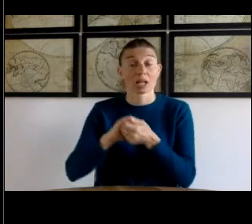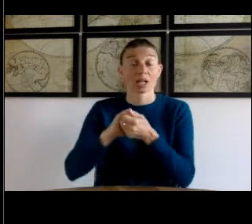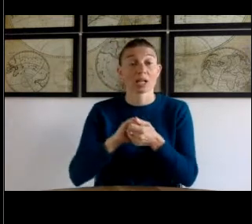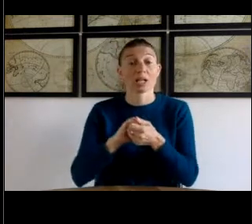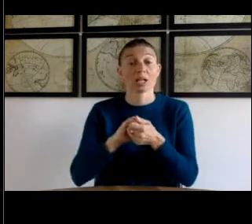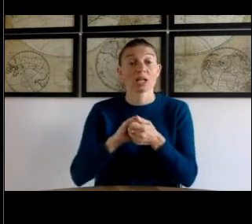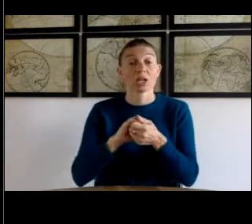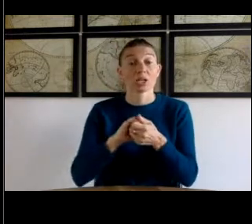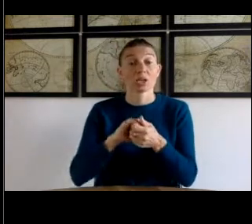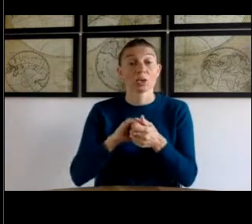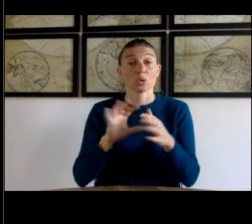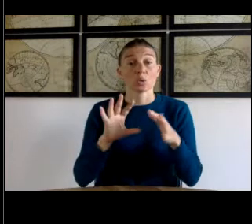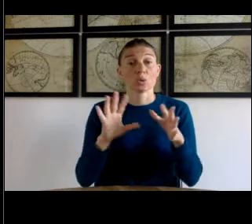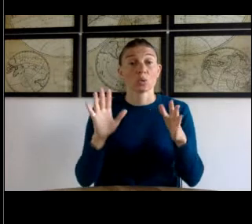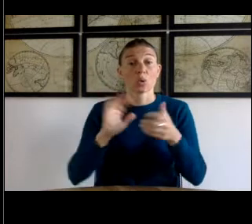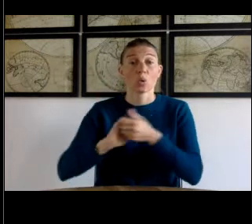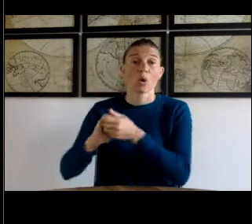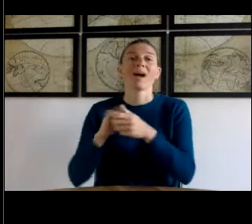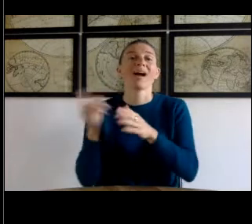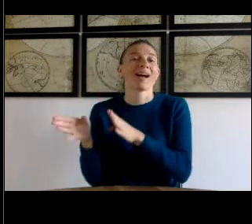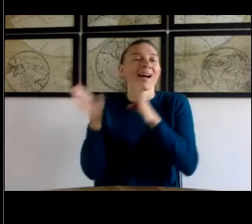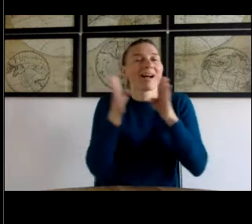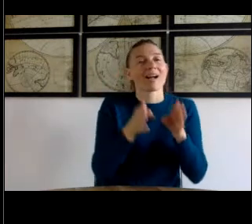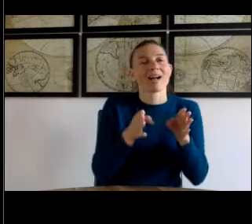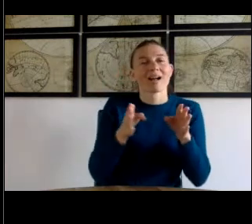with what we call a humanitarian aid strand.